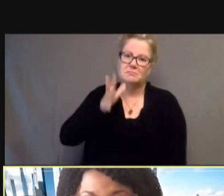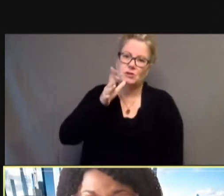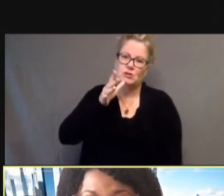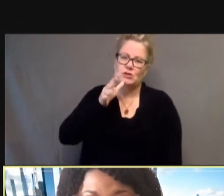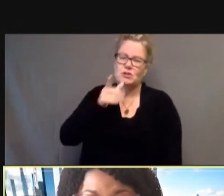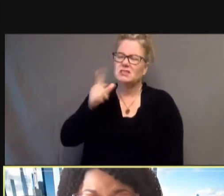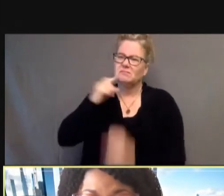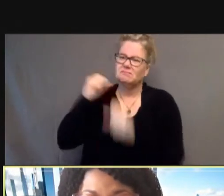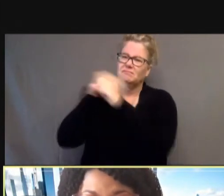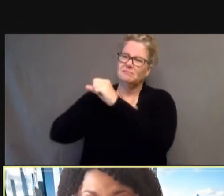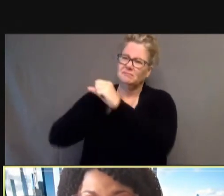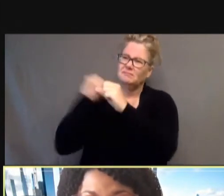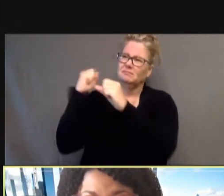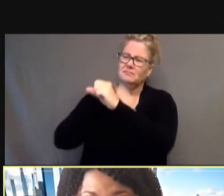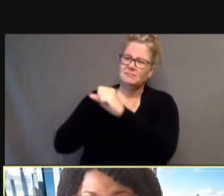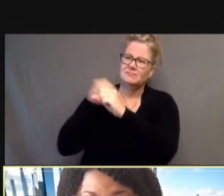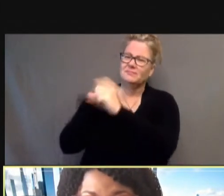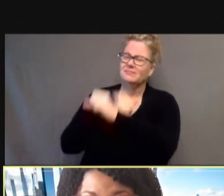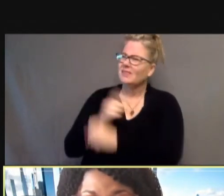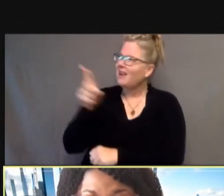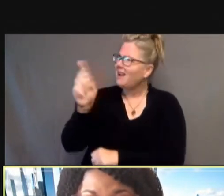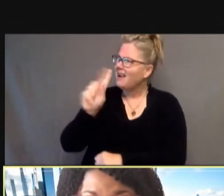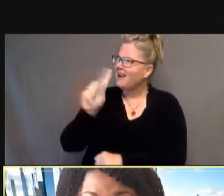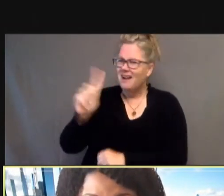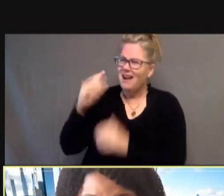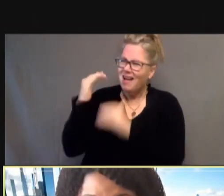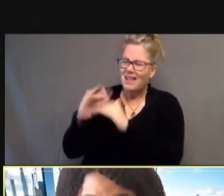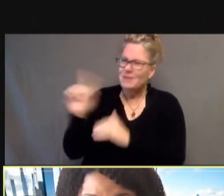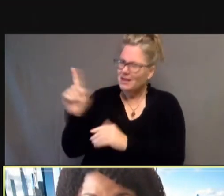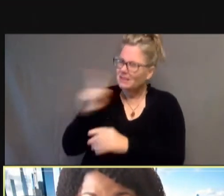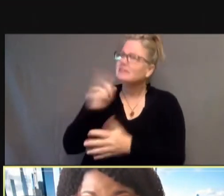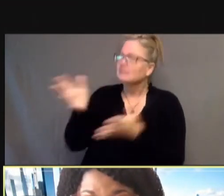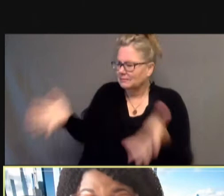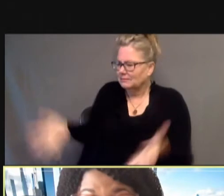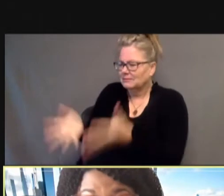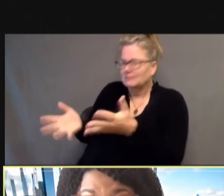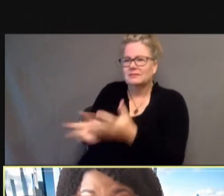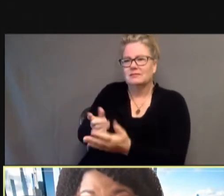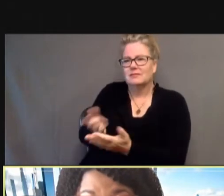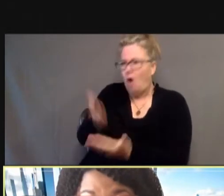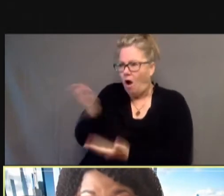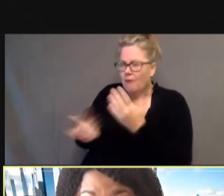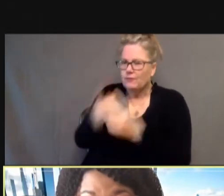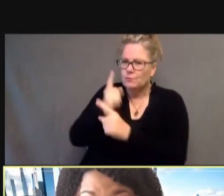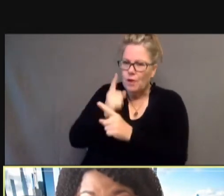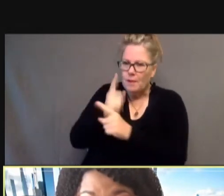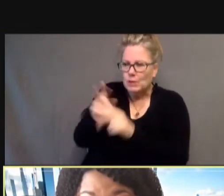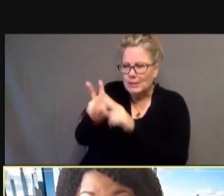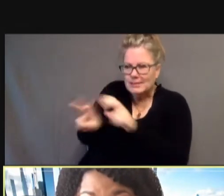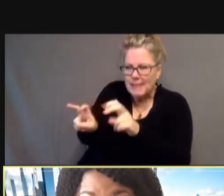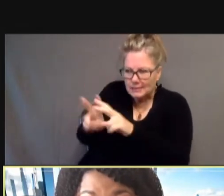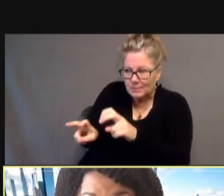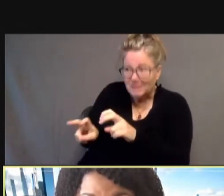sure that he received the proper assessments, then that he received the proper supports